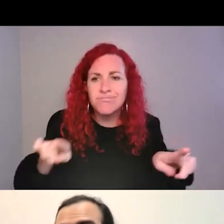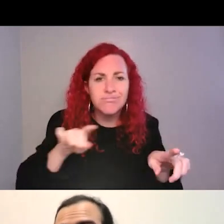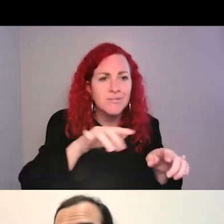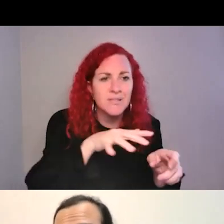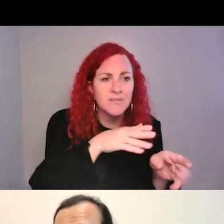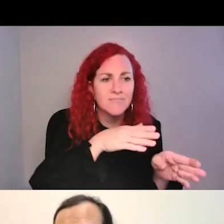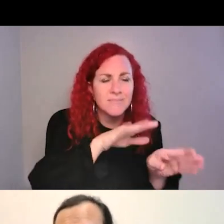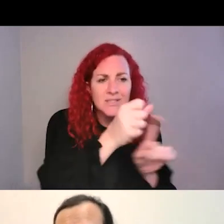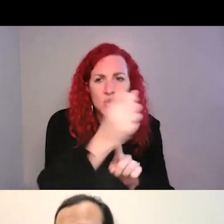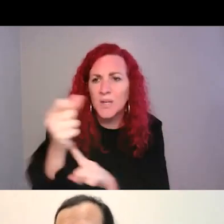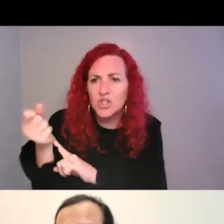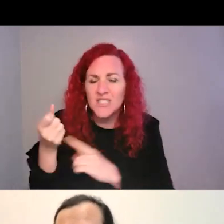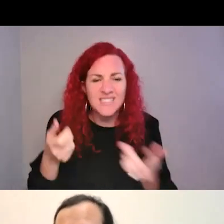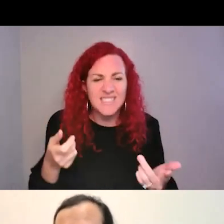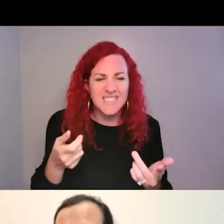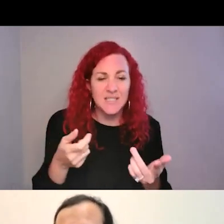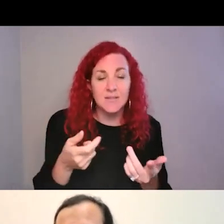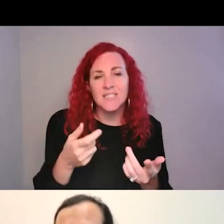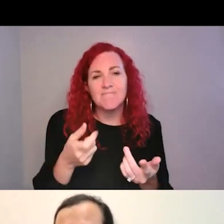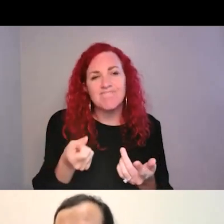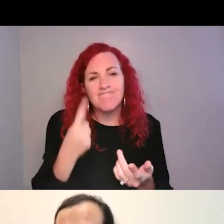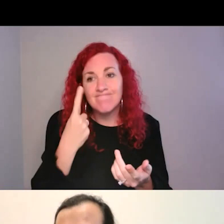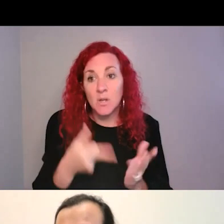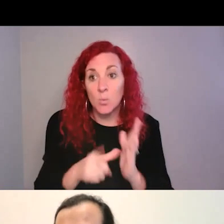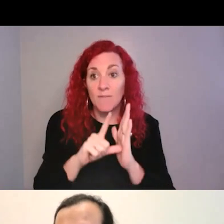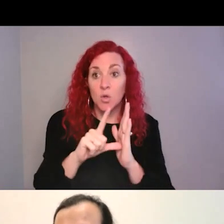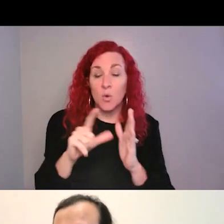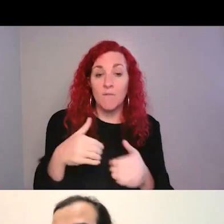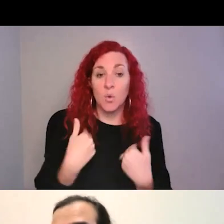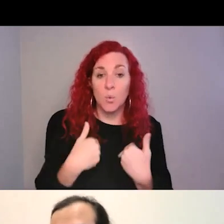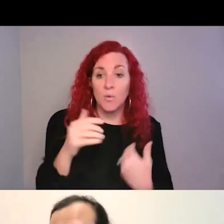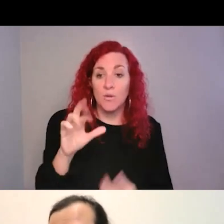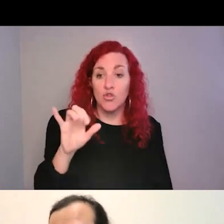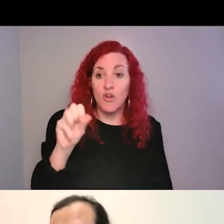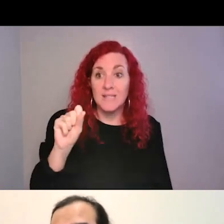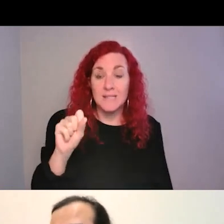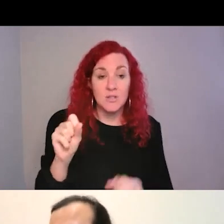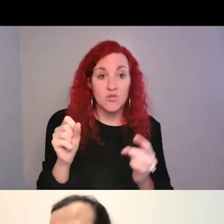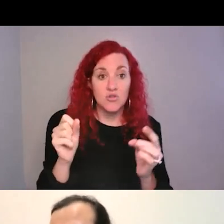THERE IS REALLY A REVIEW OF CRISIS SERVICES THAT REALLY HIGHLIGHTED THAT THERE NEEDS TO